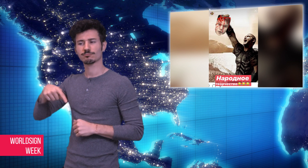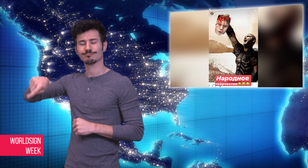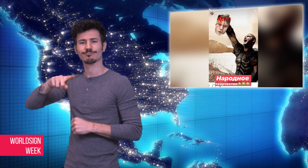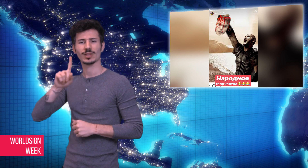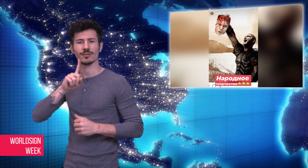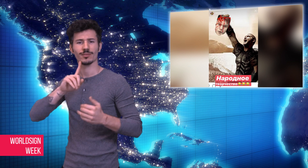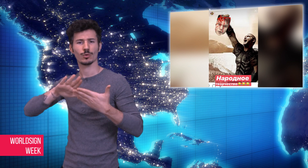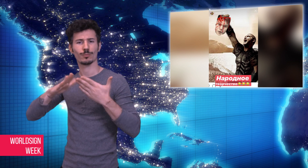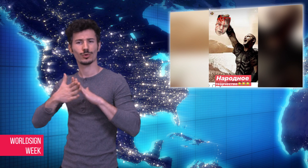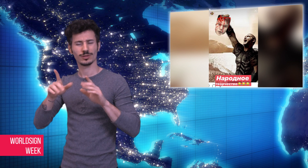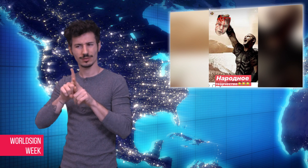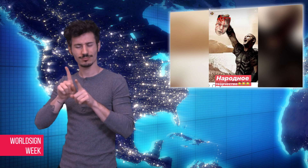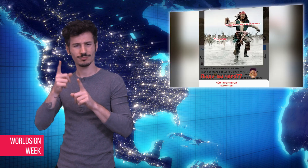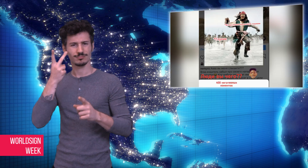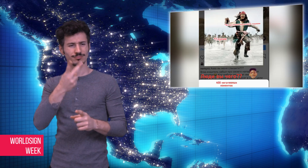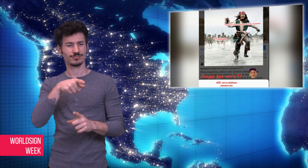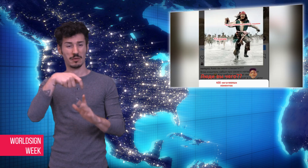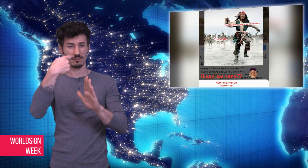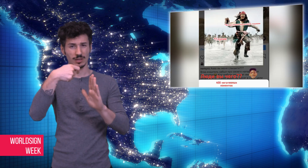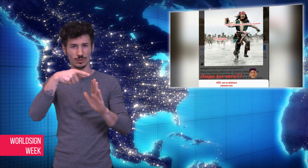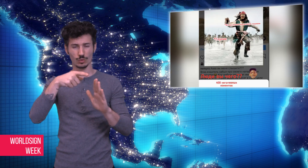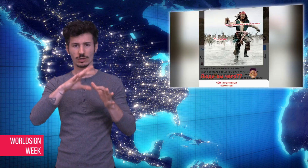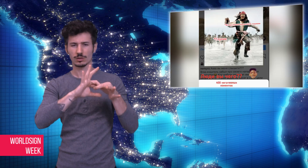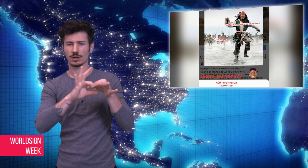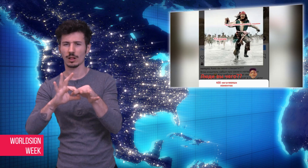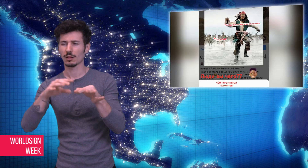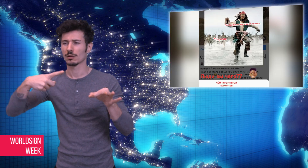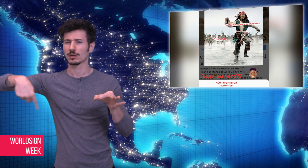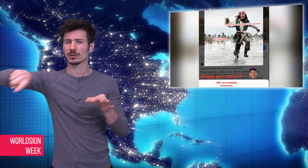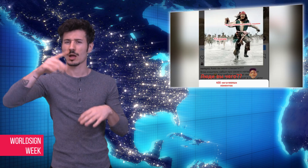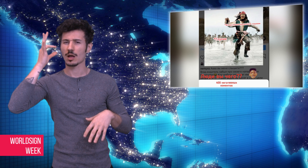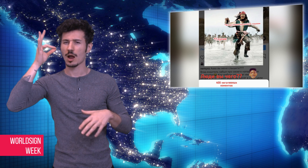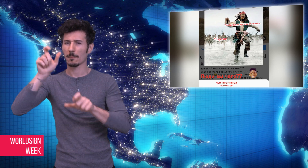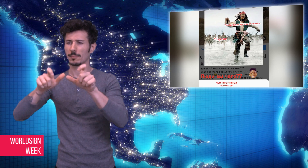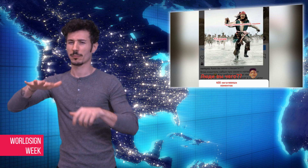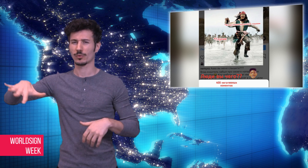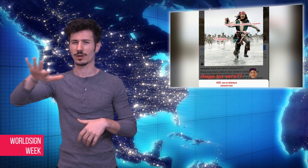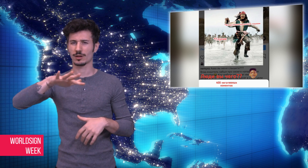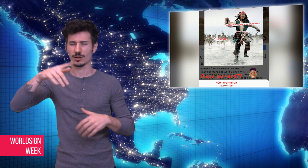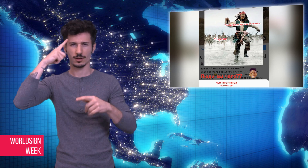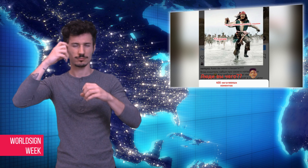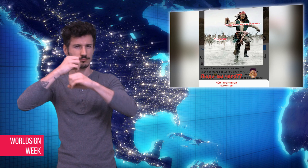it and they felt it created misconceptions of Deaf